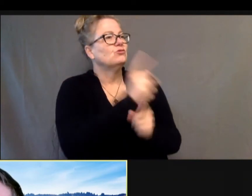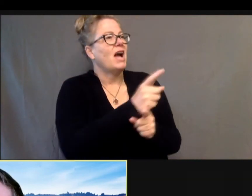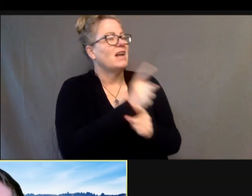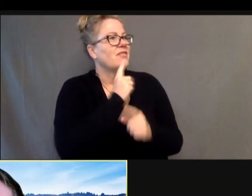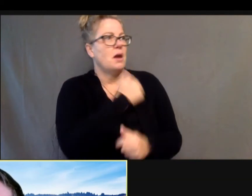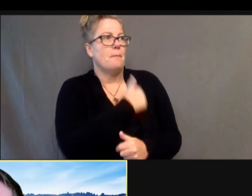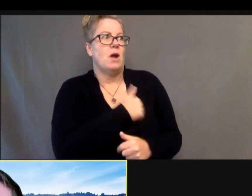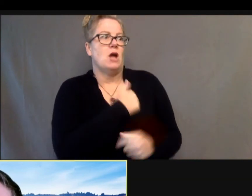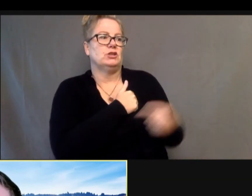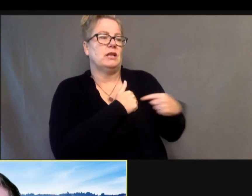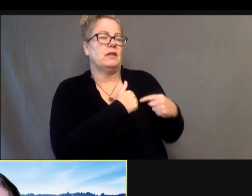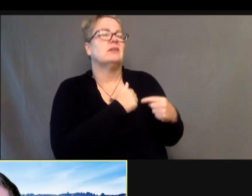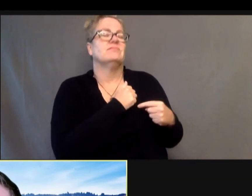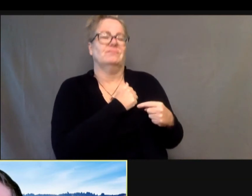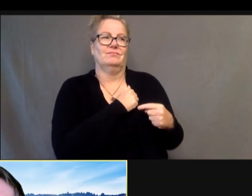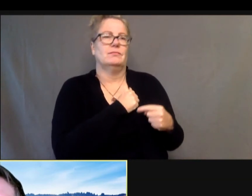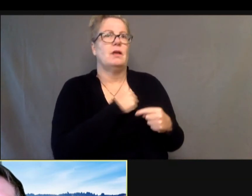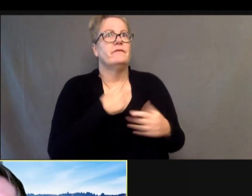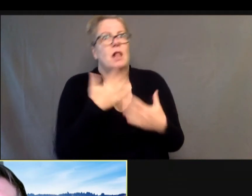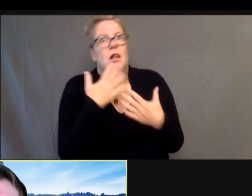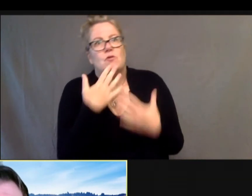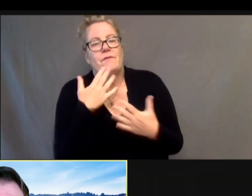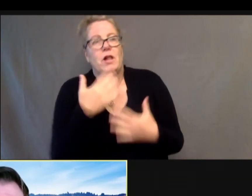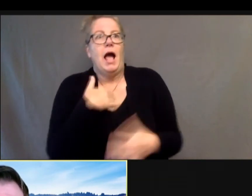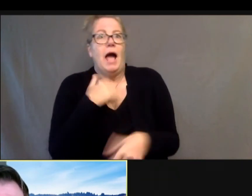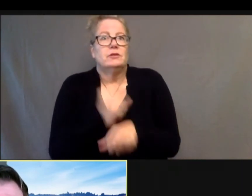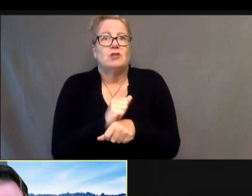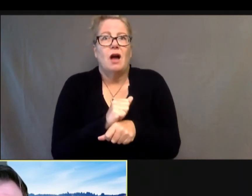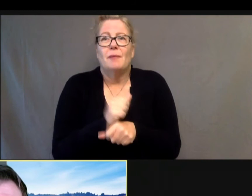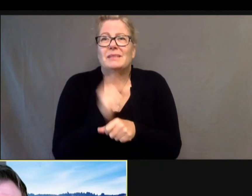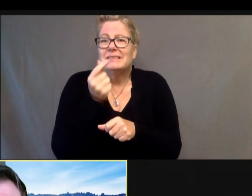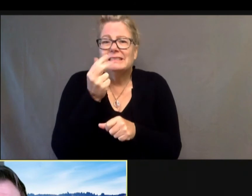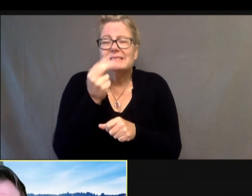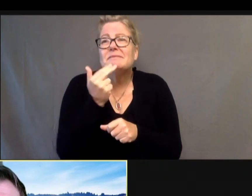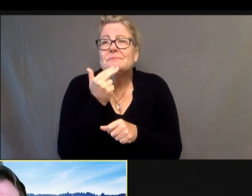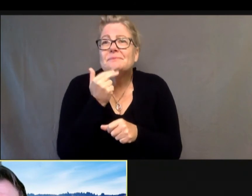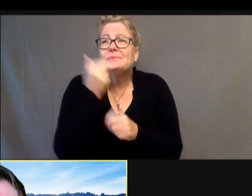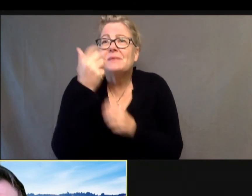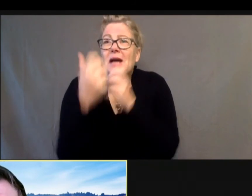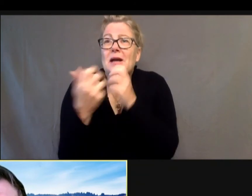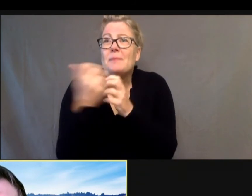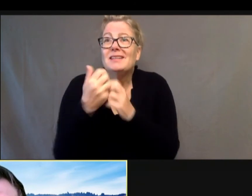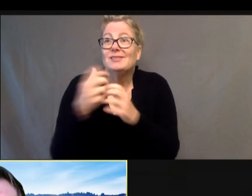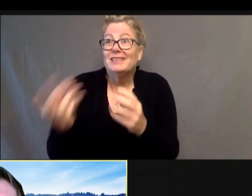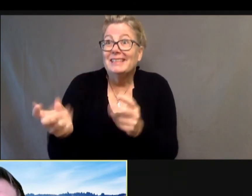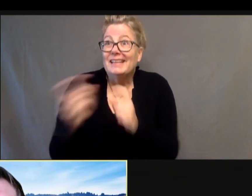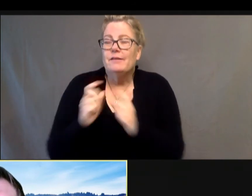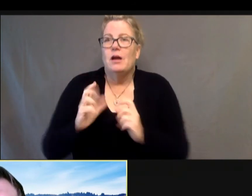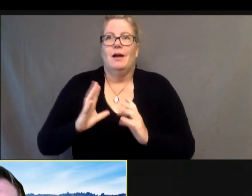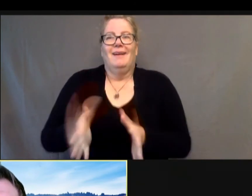to get any accommodation that you are afraid to push for more or push for what you actually